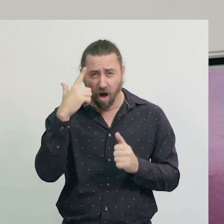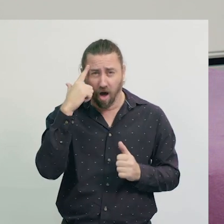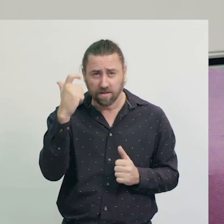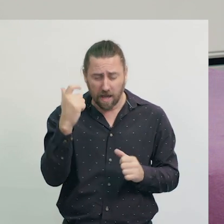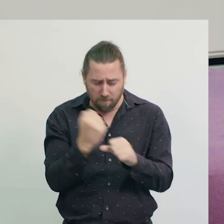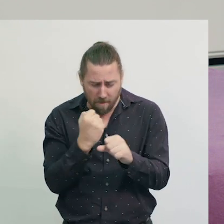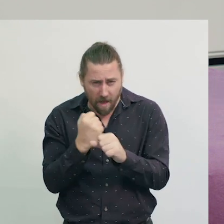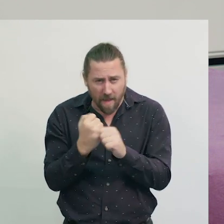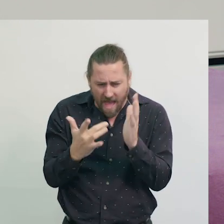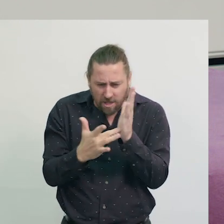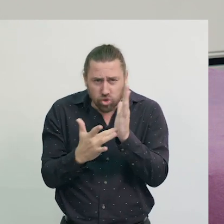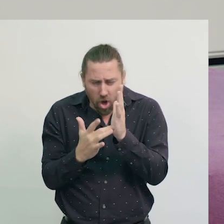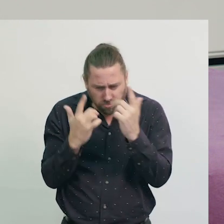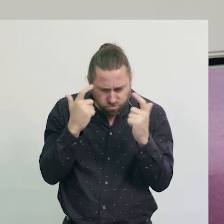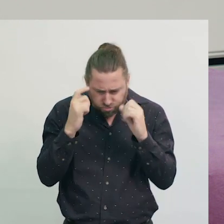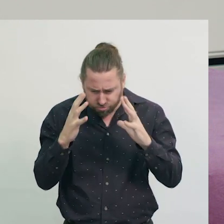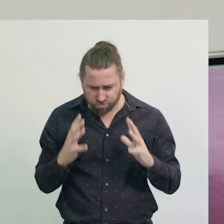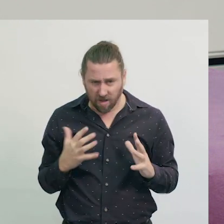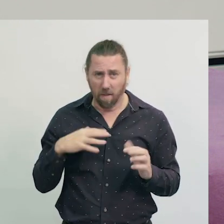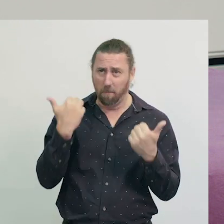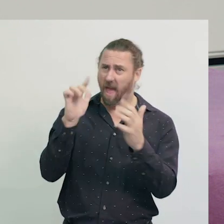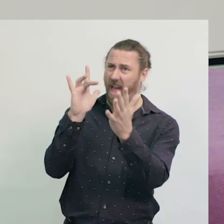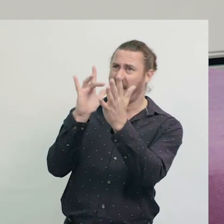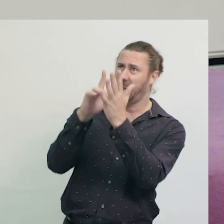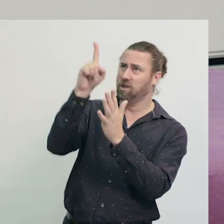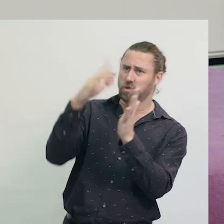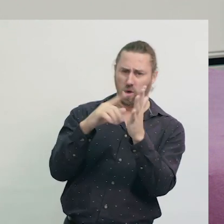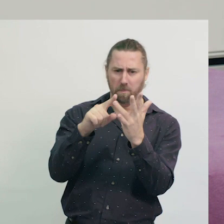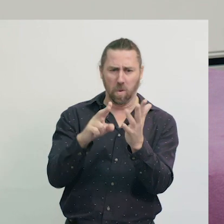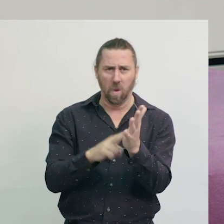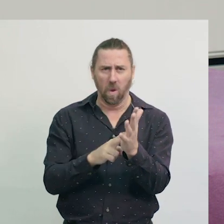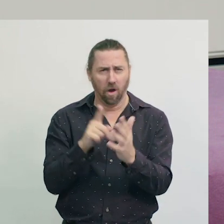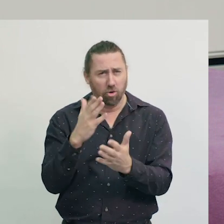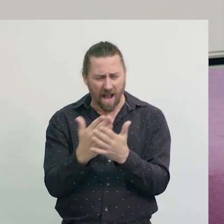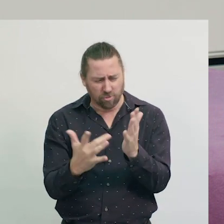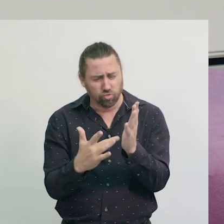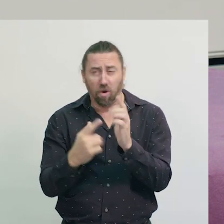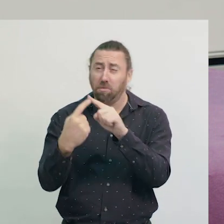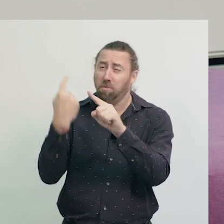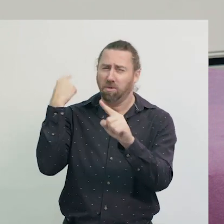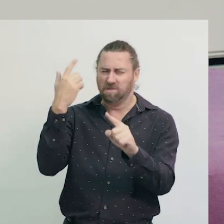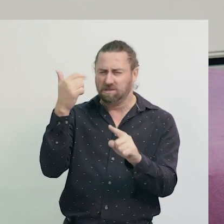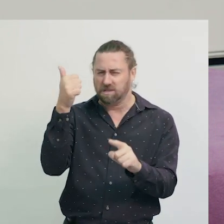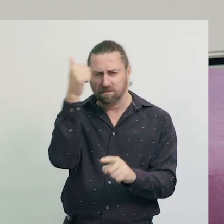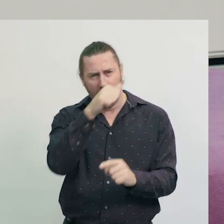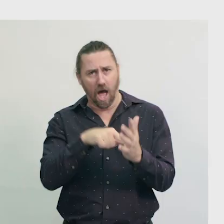as it allowed a successful and safe moonwalk for the first humans on the Moon, an amazing technological achievement.